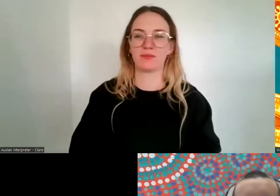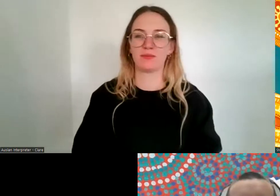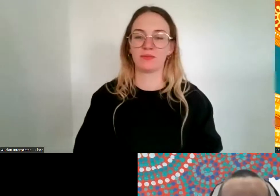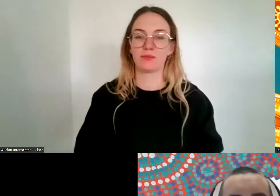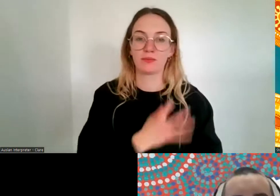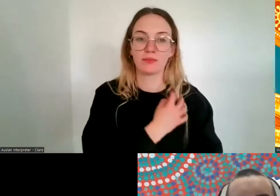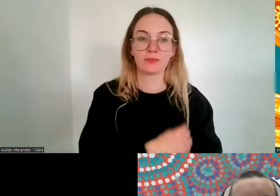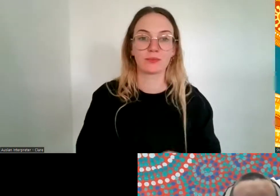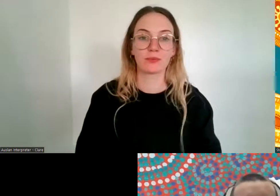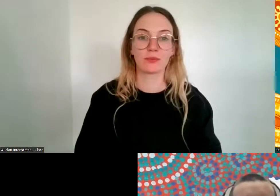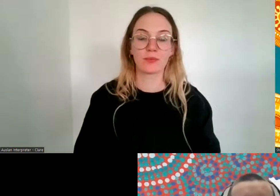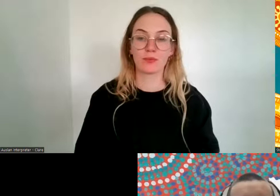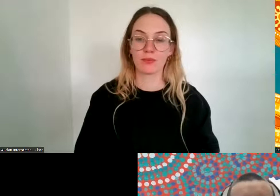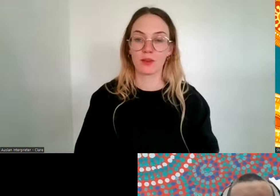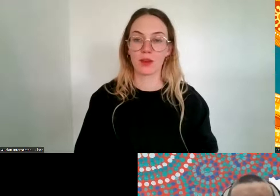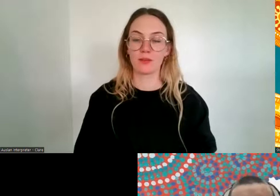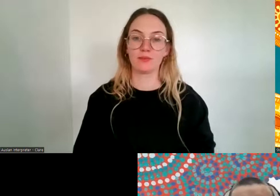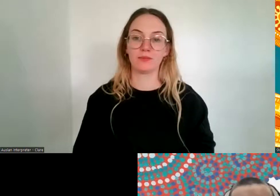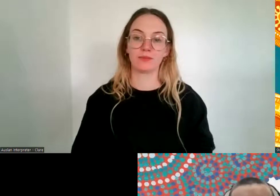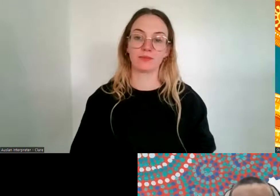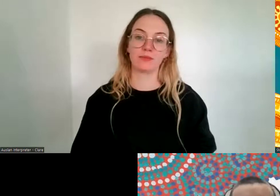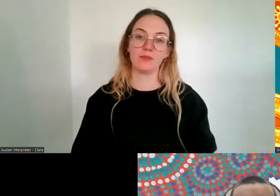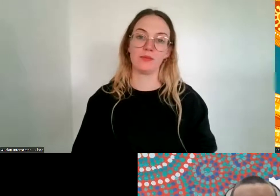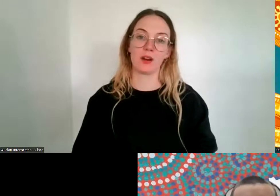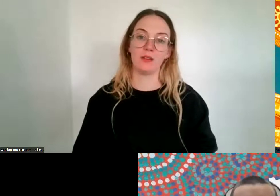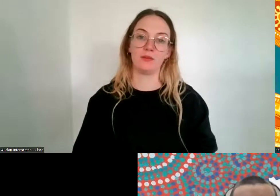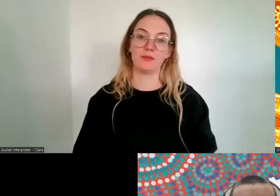Okay. We will go to our first question for Dayne: